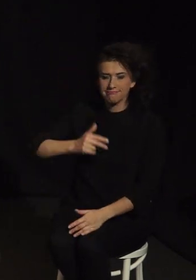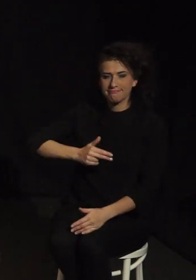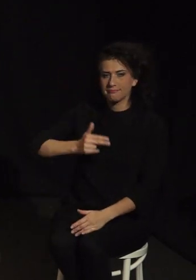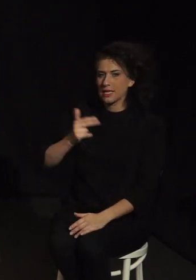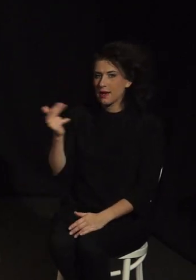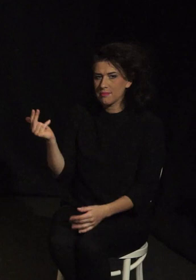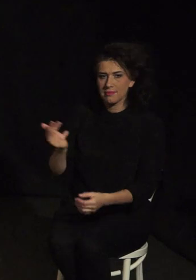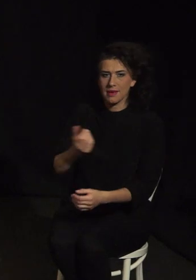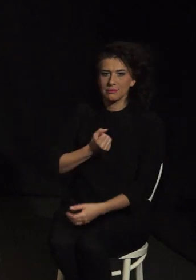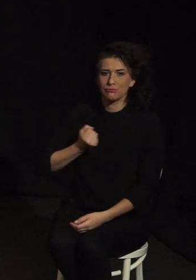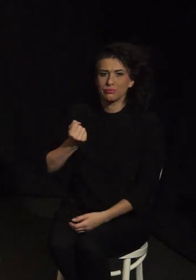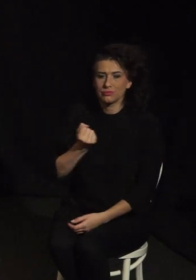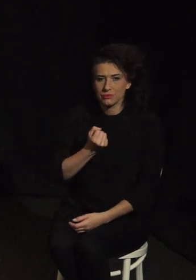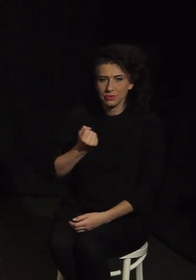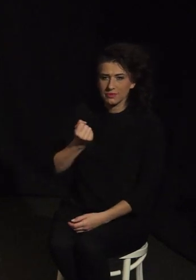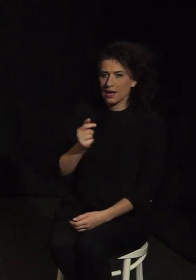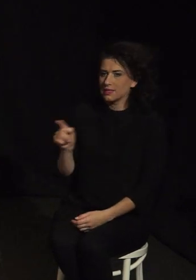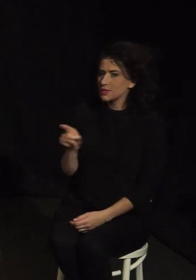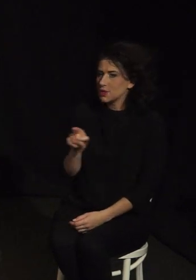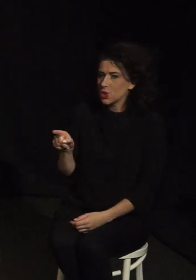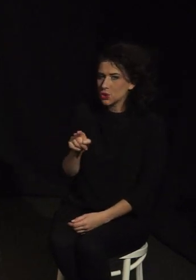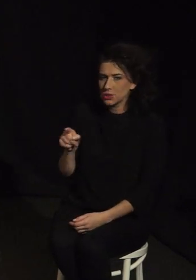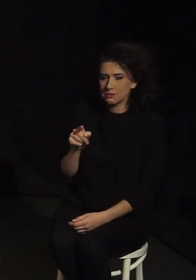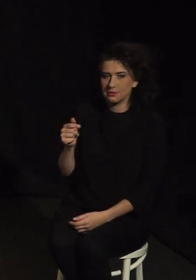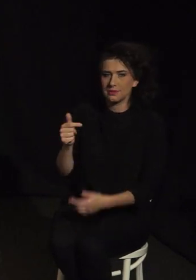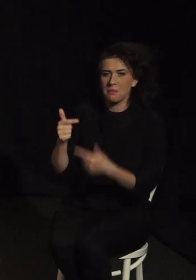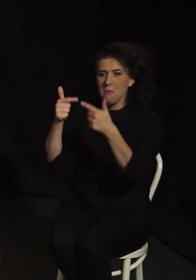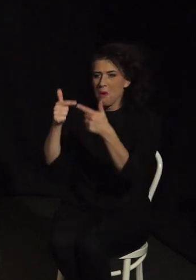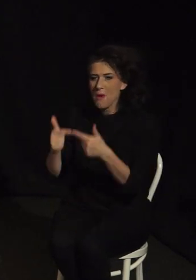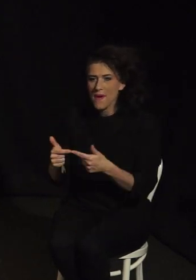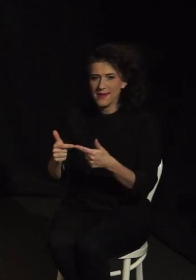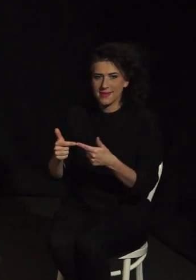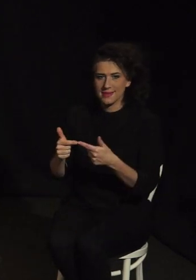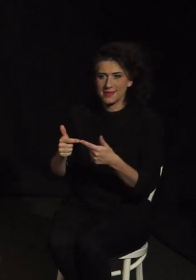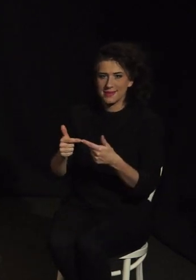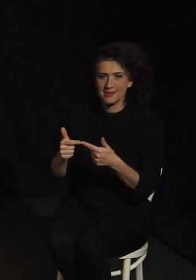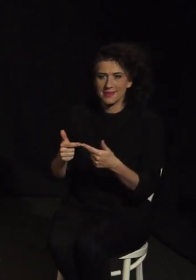I cooperated with poets at that time and recited their pieces